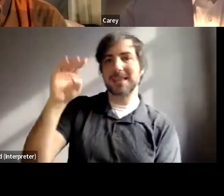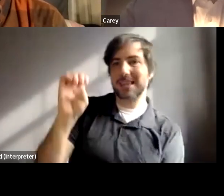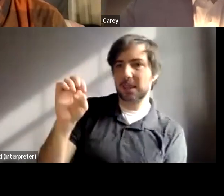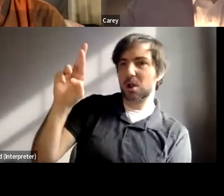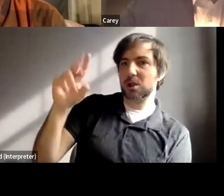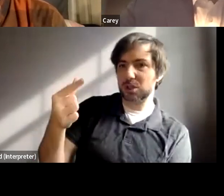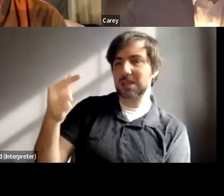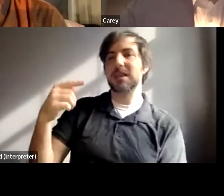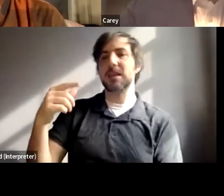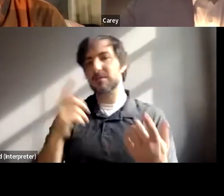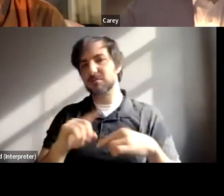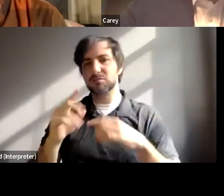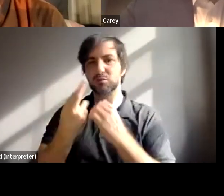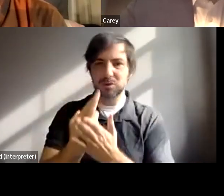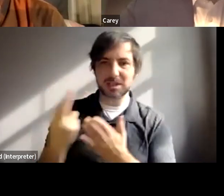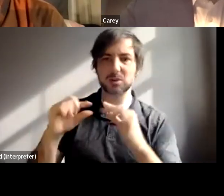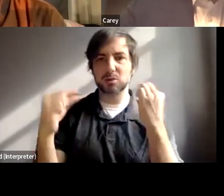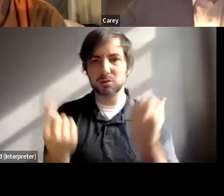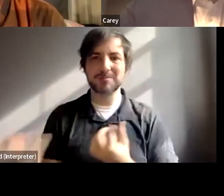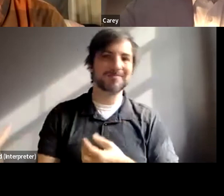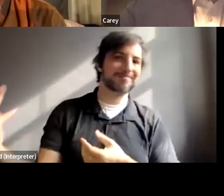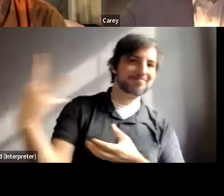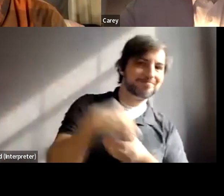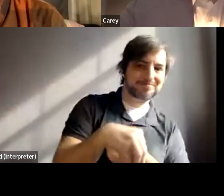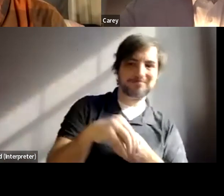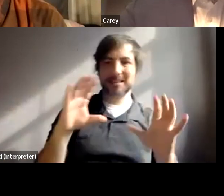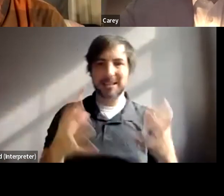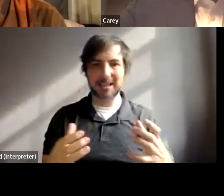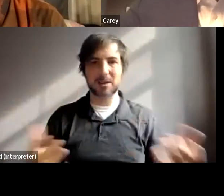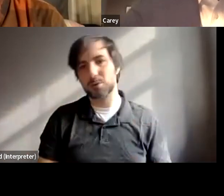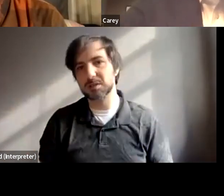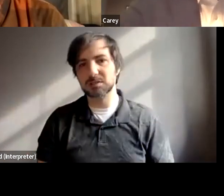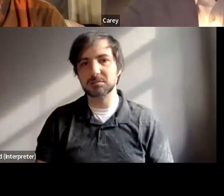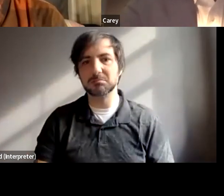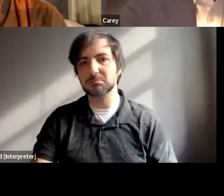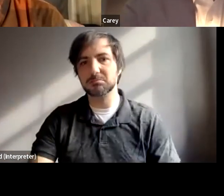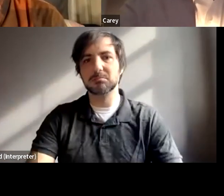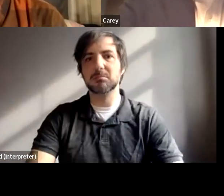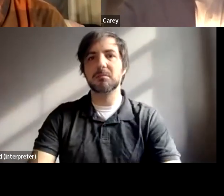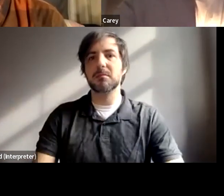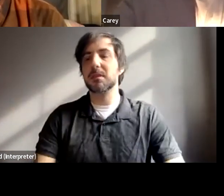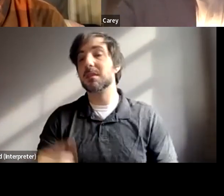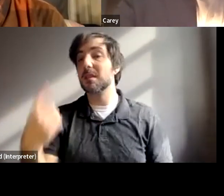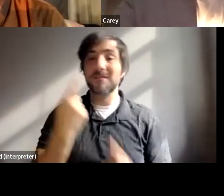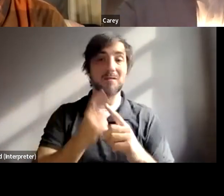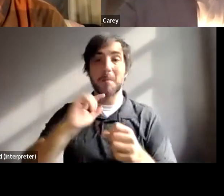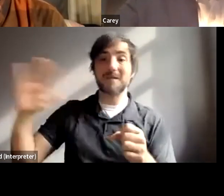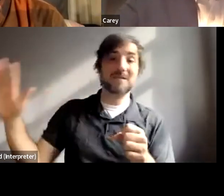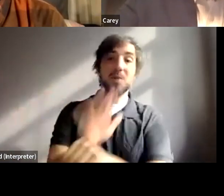into other categories. Then, just from a full organizational perspective, grow the game